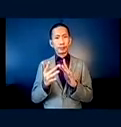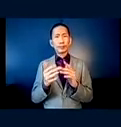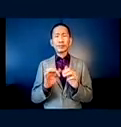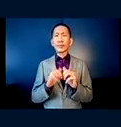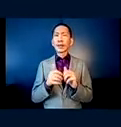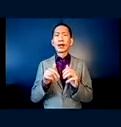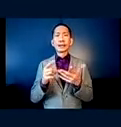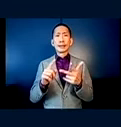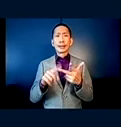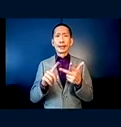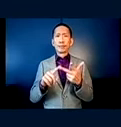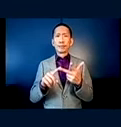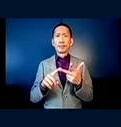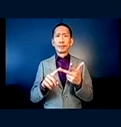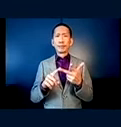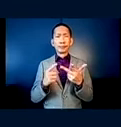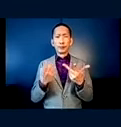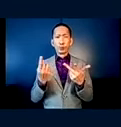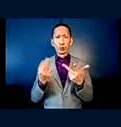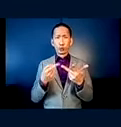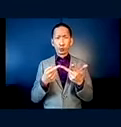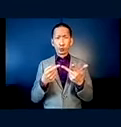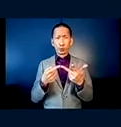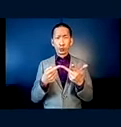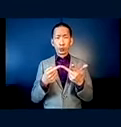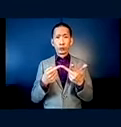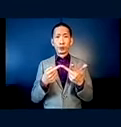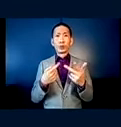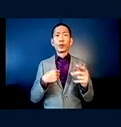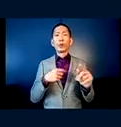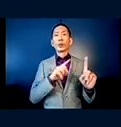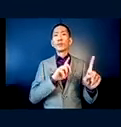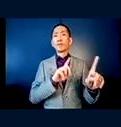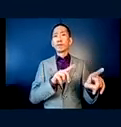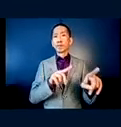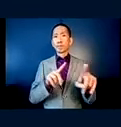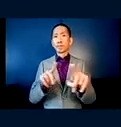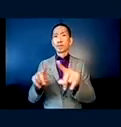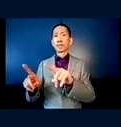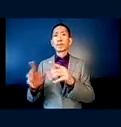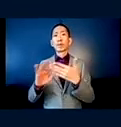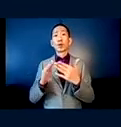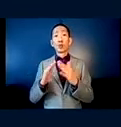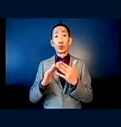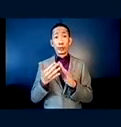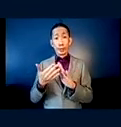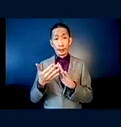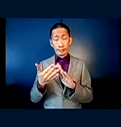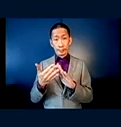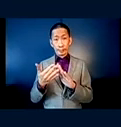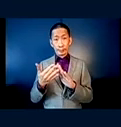NETWORK. SO, HOW DID THE MOBILIZATION OF THE SOCIAL NETWORK WORK?